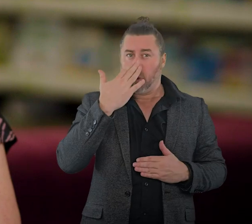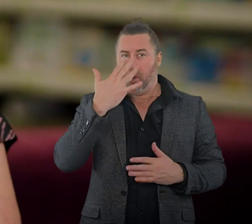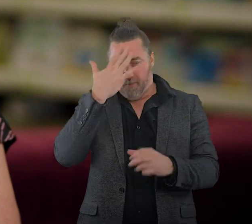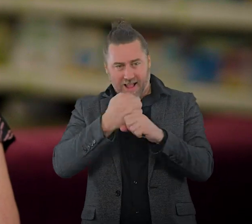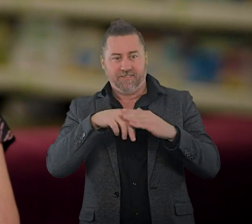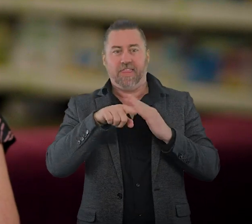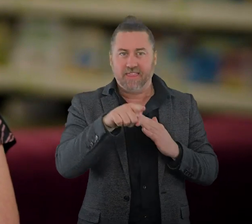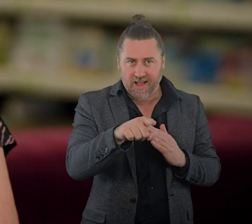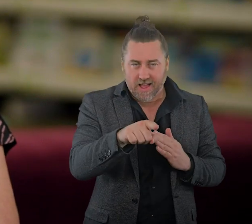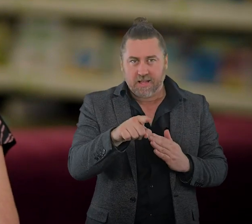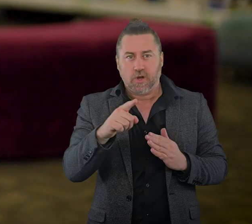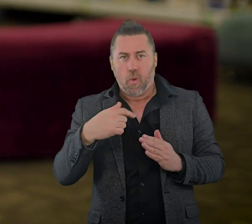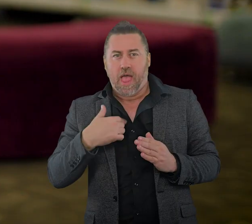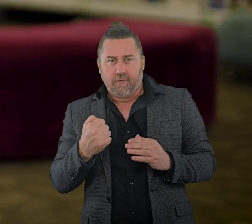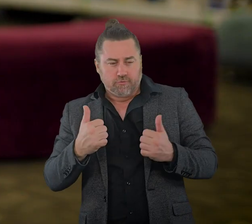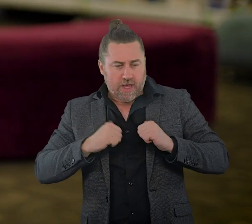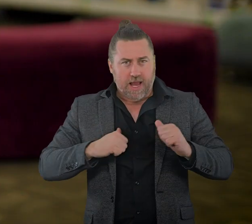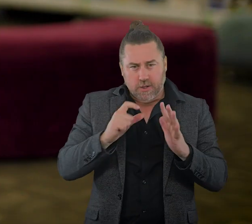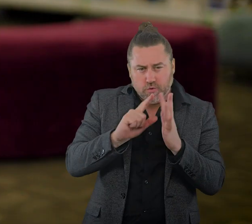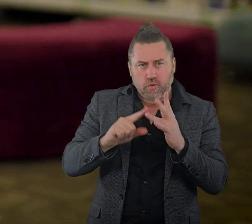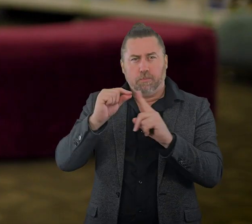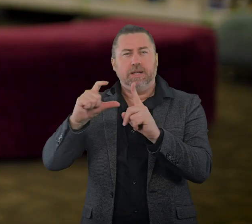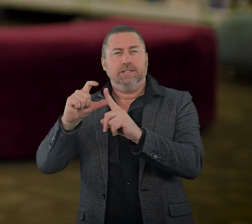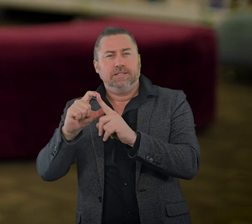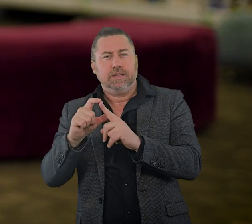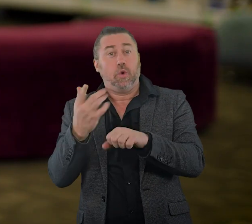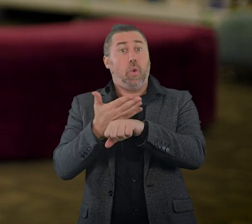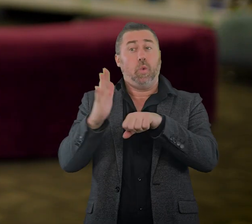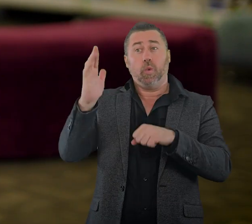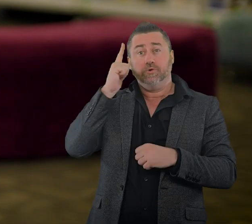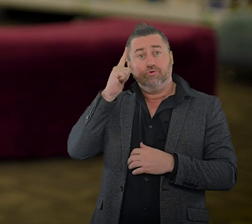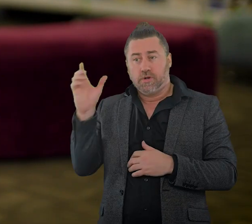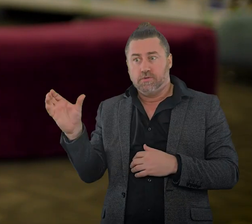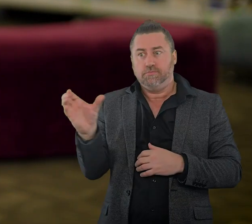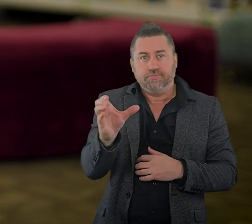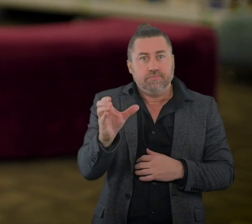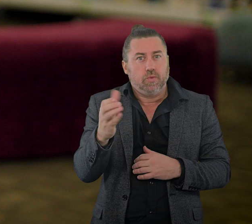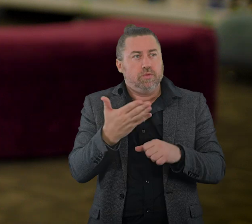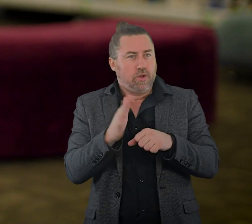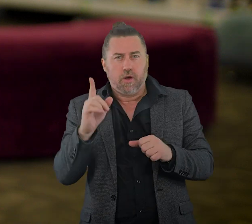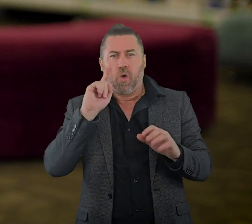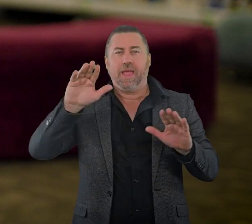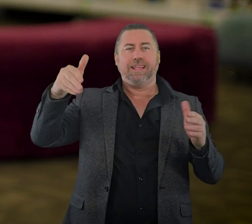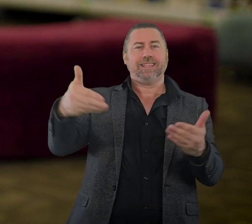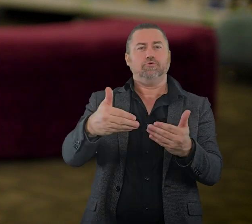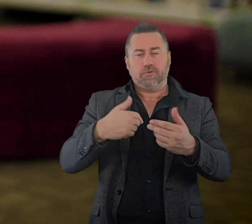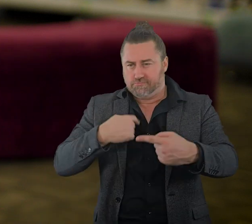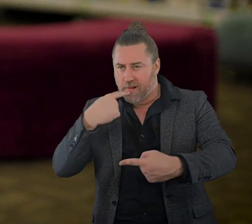to hearing is around induction. So our teachers that come to us new, and our beginning teachers, that sits as part of our induction work that we